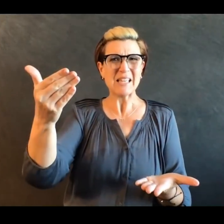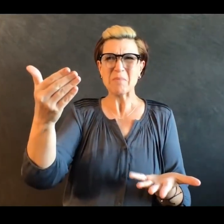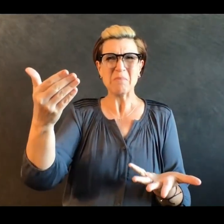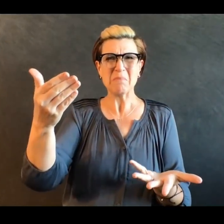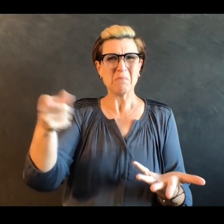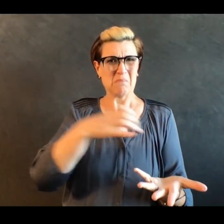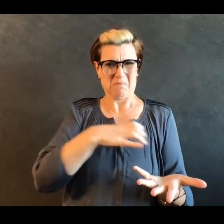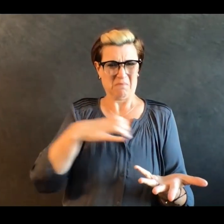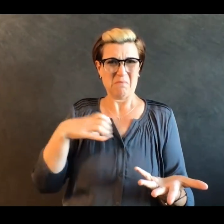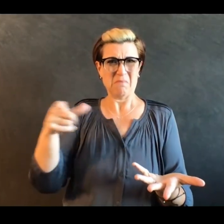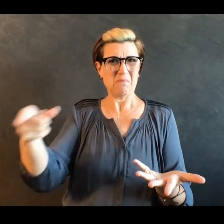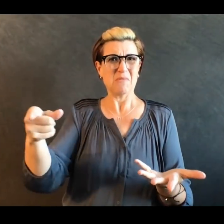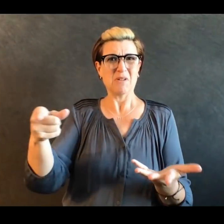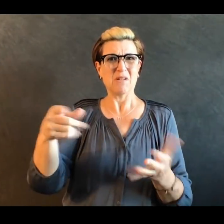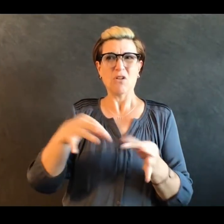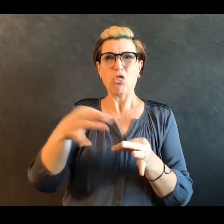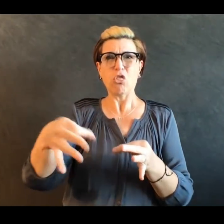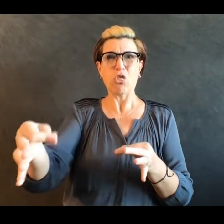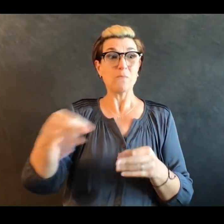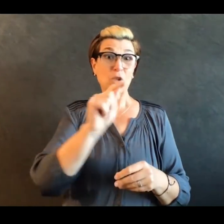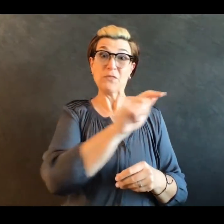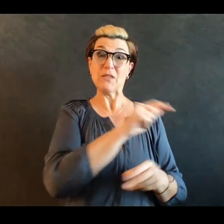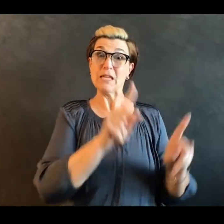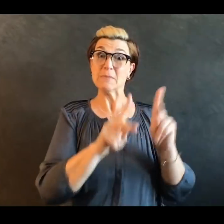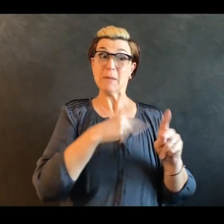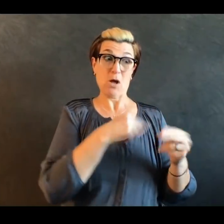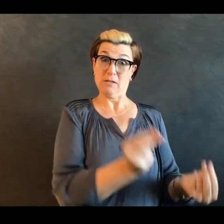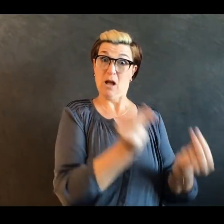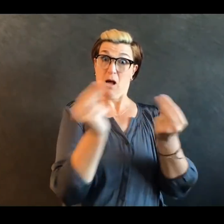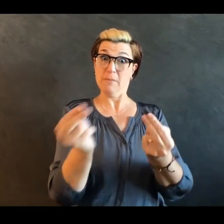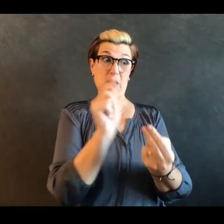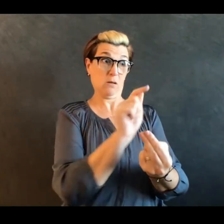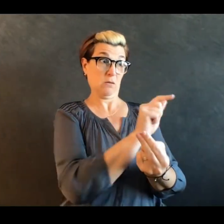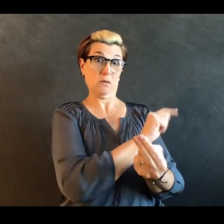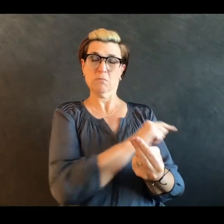waiting for two and a half years we have a couple that have been waiting for